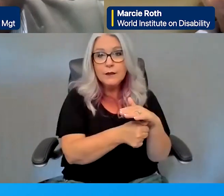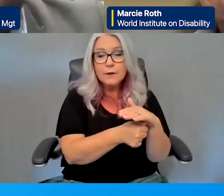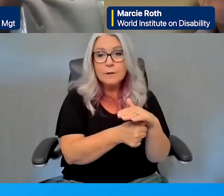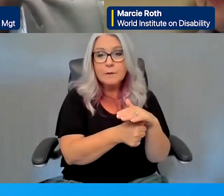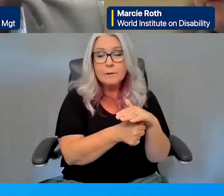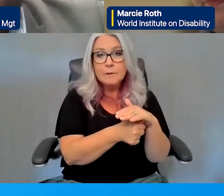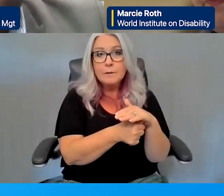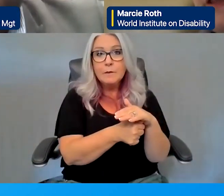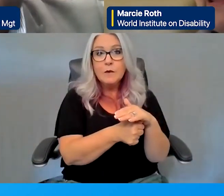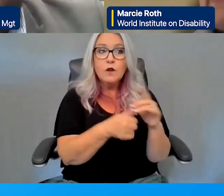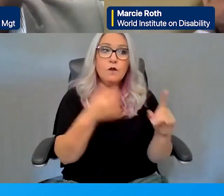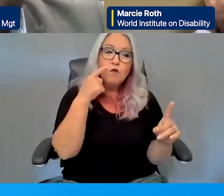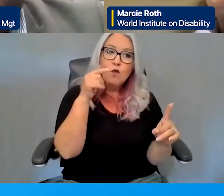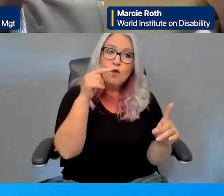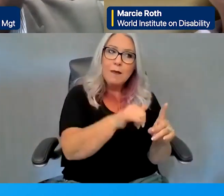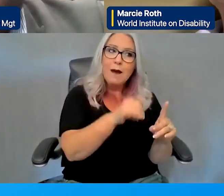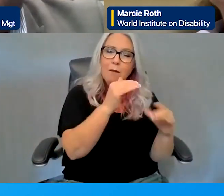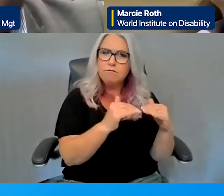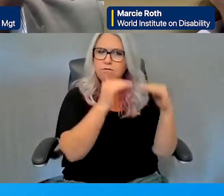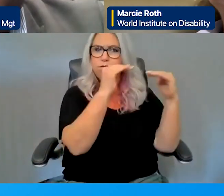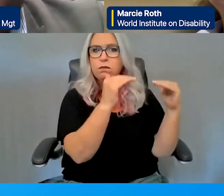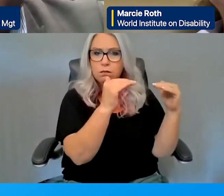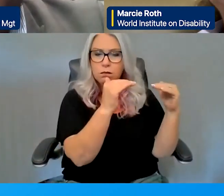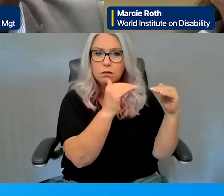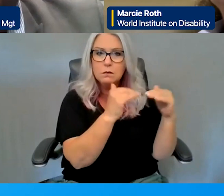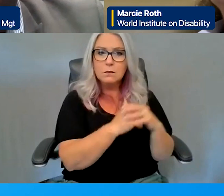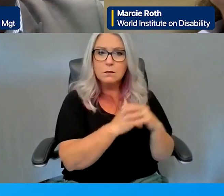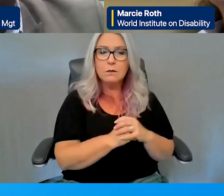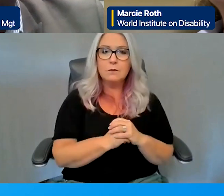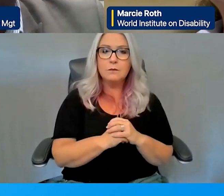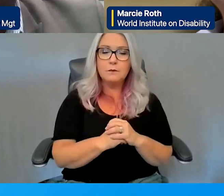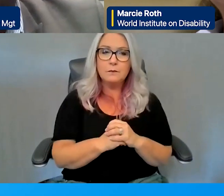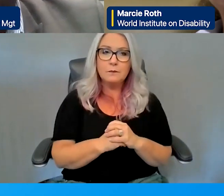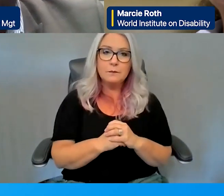needs to be. And there seems to